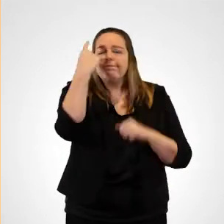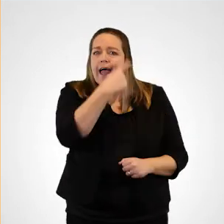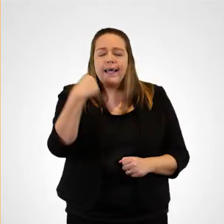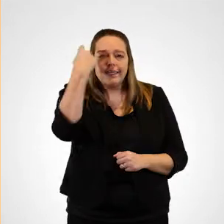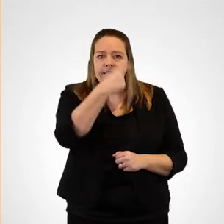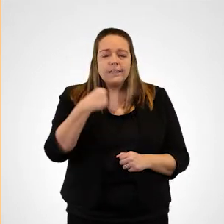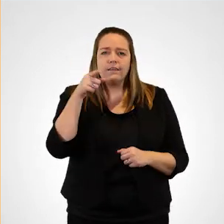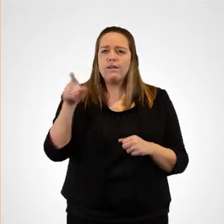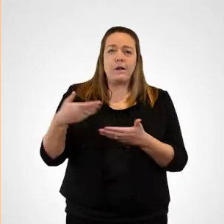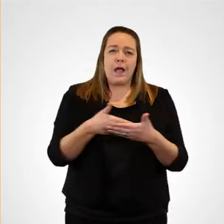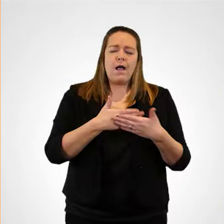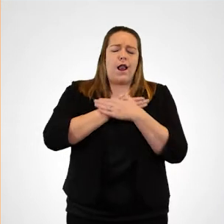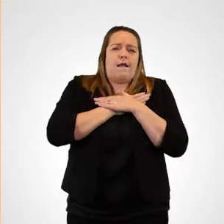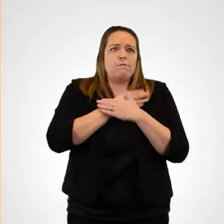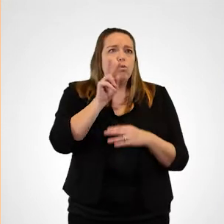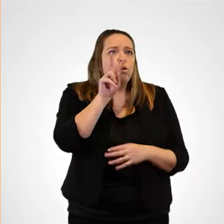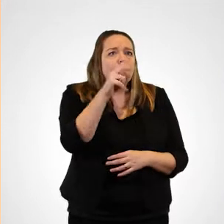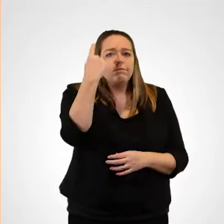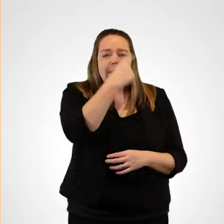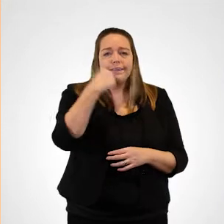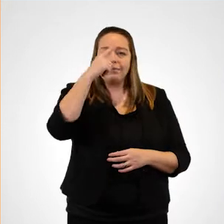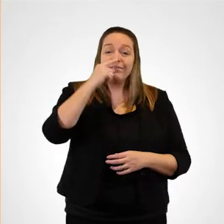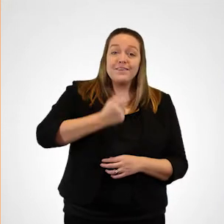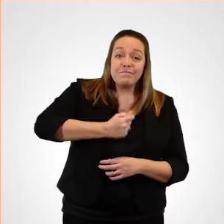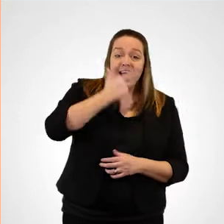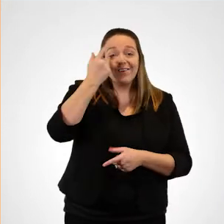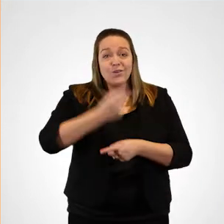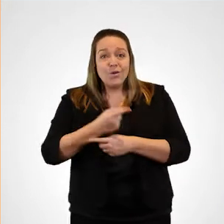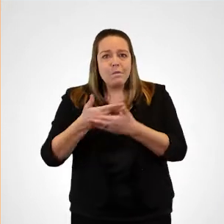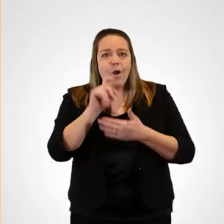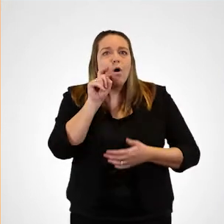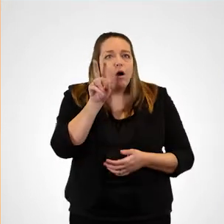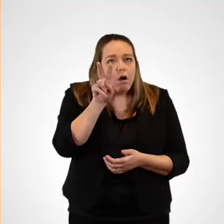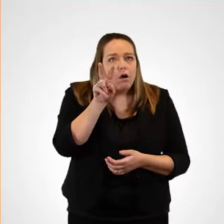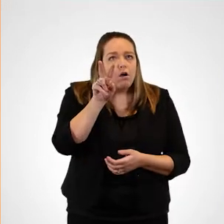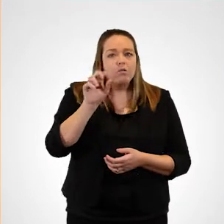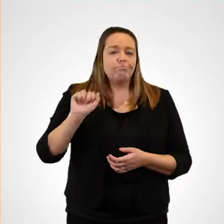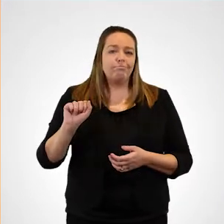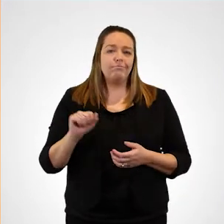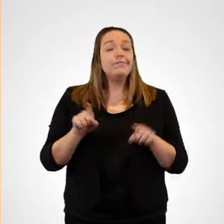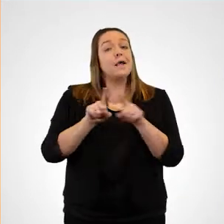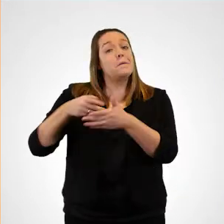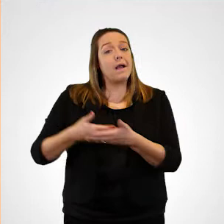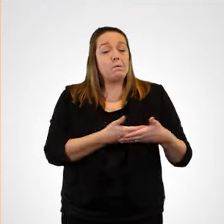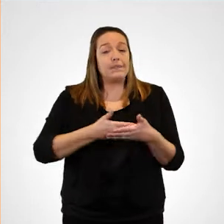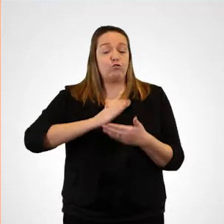how much they particularly look at faces when people are smiling and talking to them. They are particularly interested in this link between